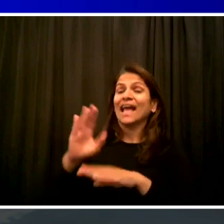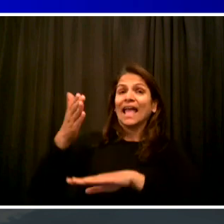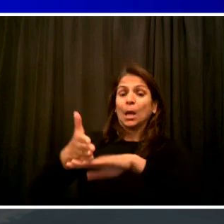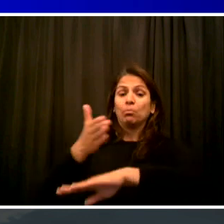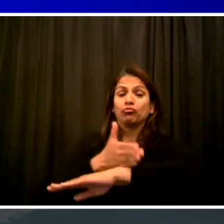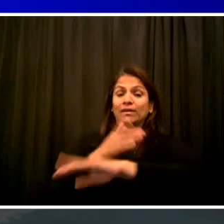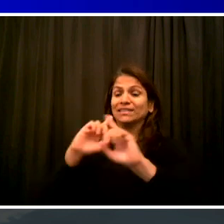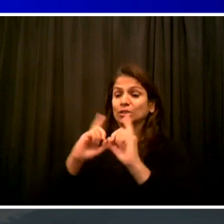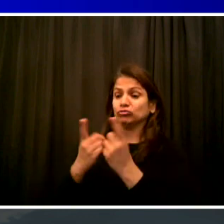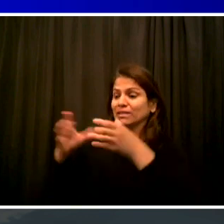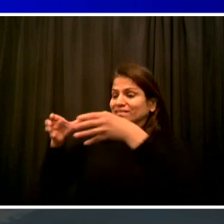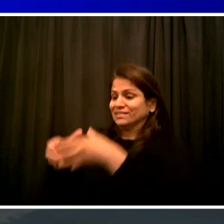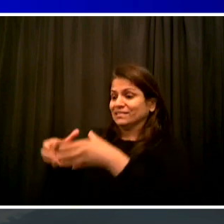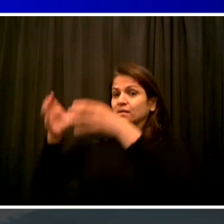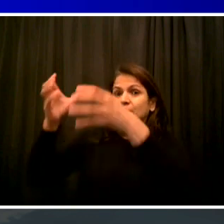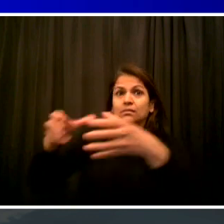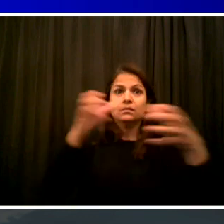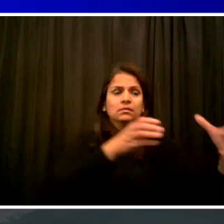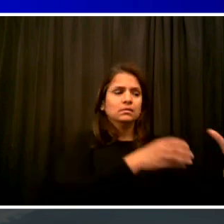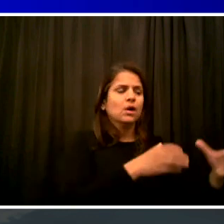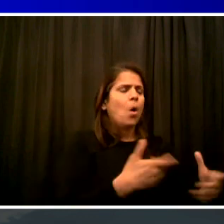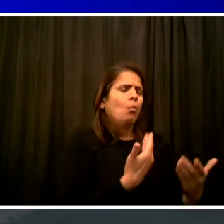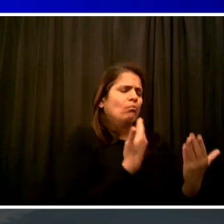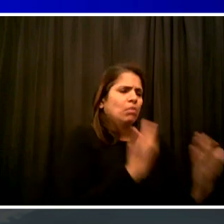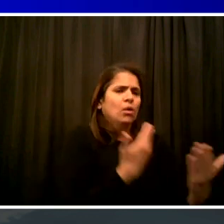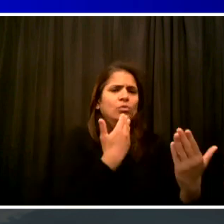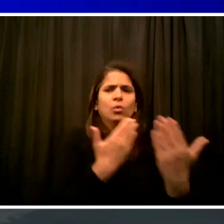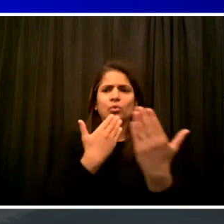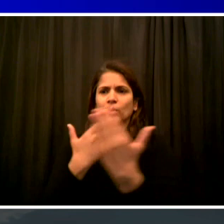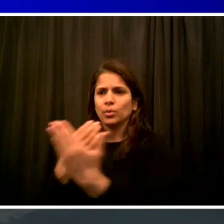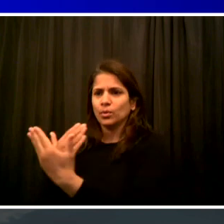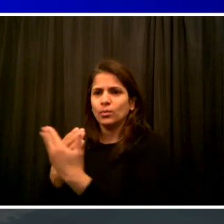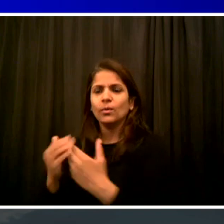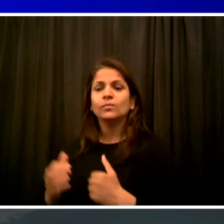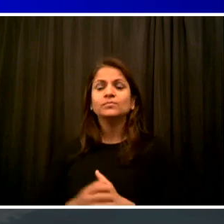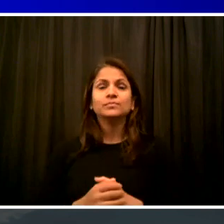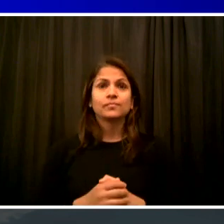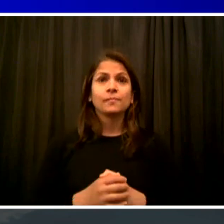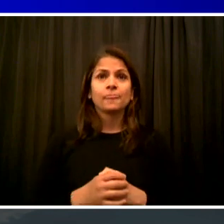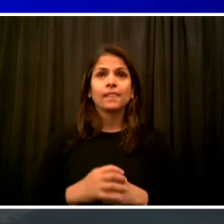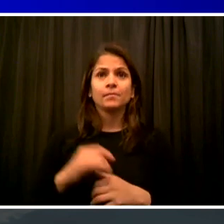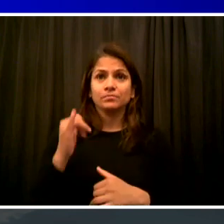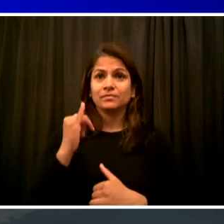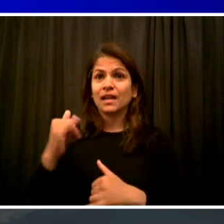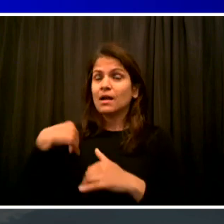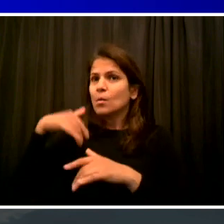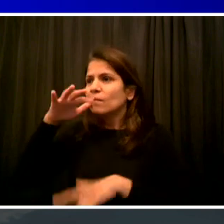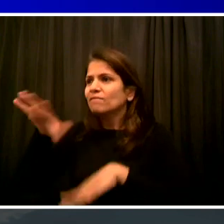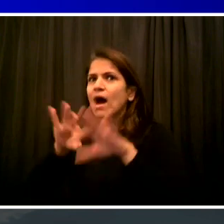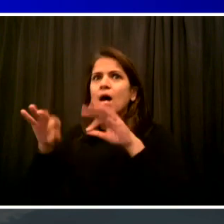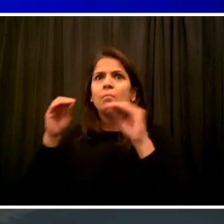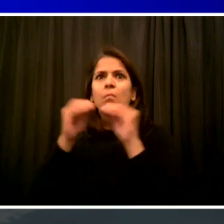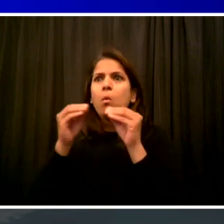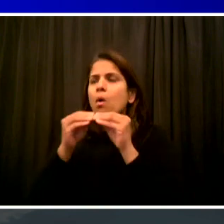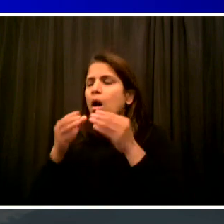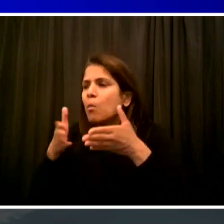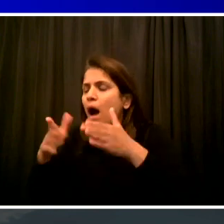HERE. I WANTO T THANK ALL INVOLVED. YOU'VE DONE SO GOOD IN THE COMMUNI,TY HER'SE A WAY IN THE